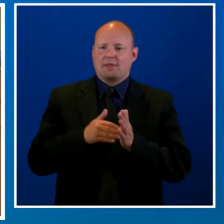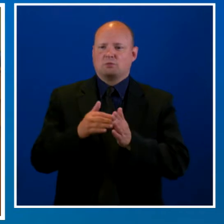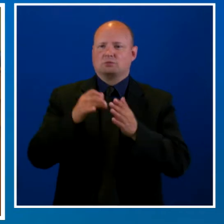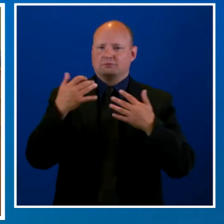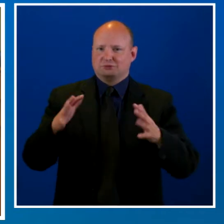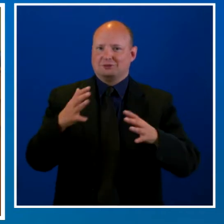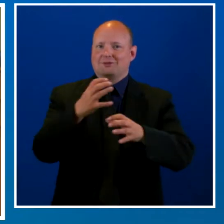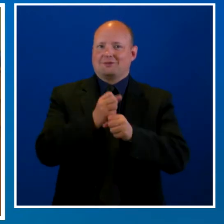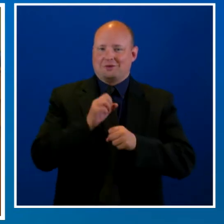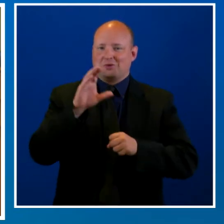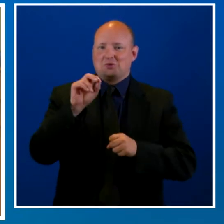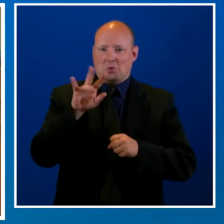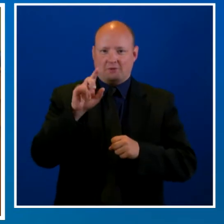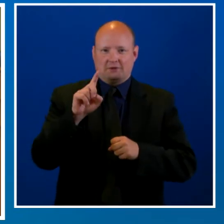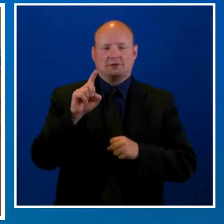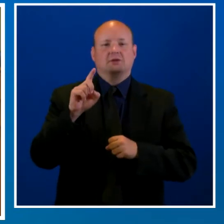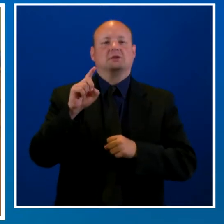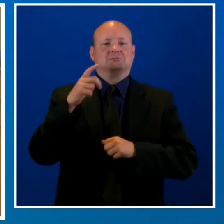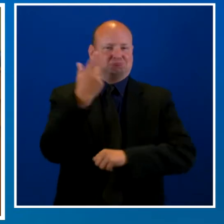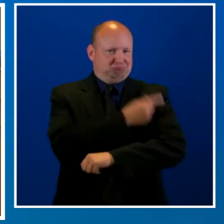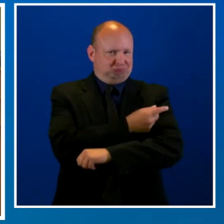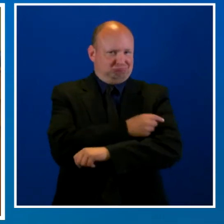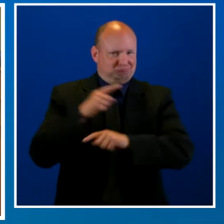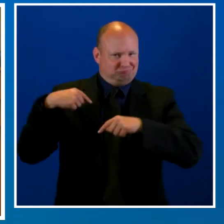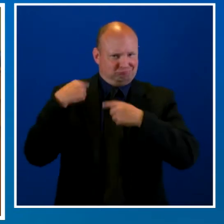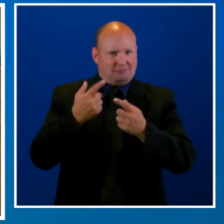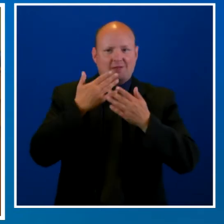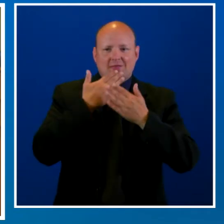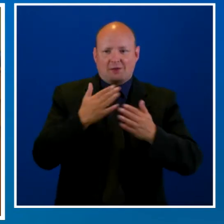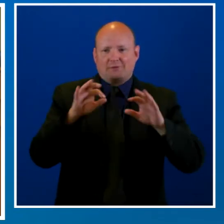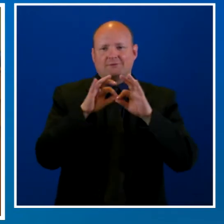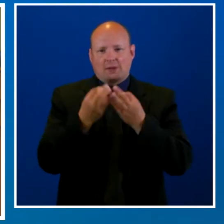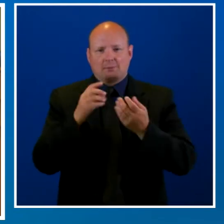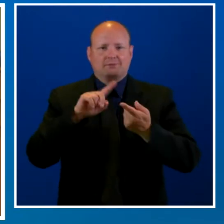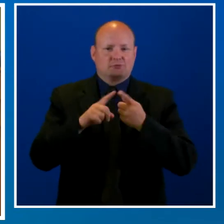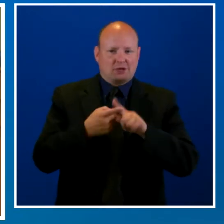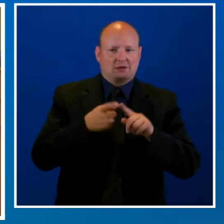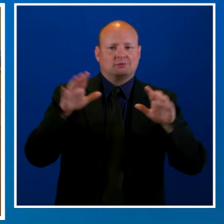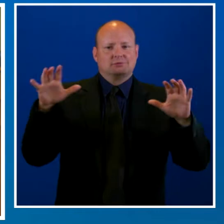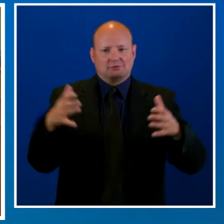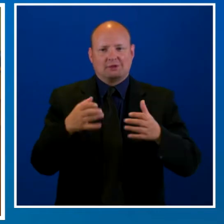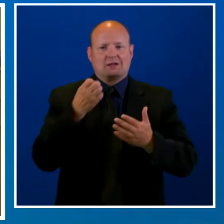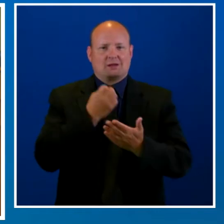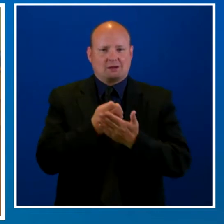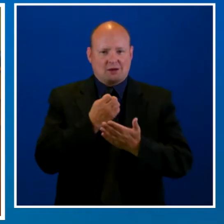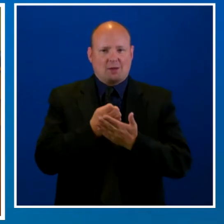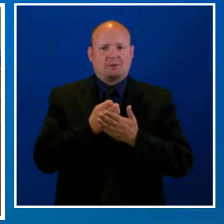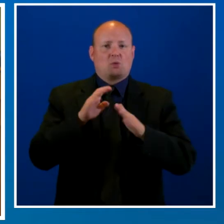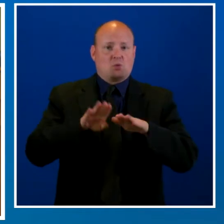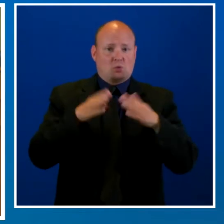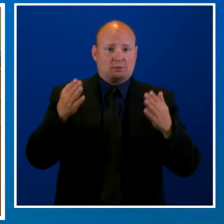to you, family and friends are reuniting. Our economy is reopening and lives are being saved.